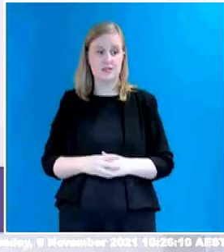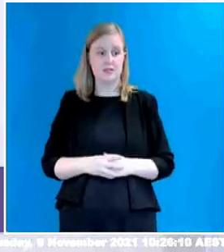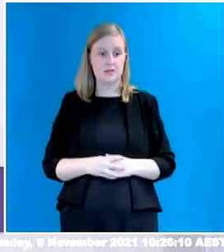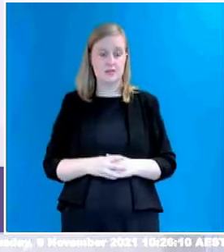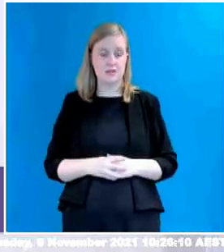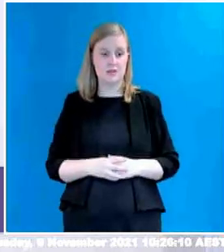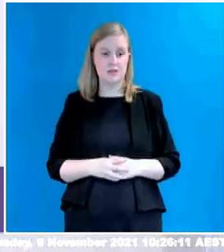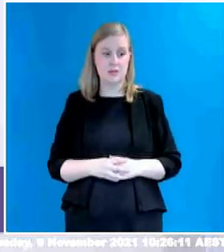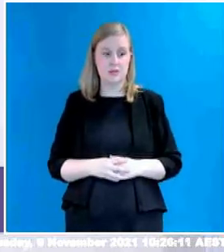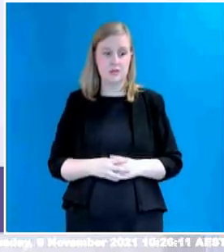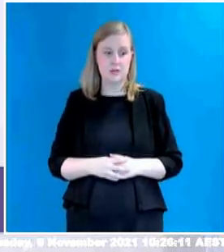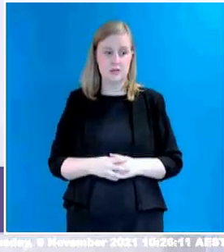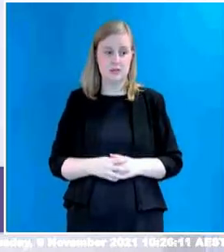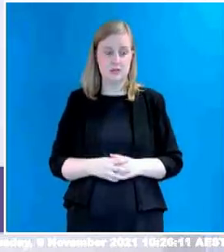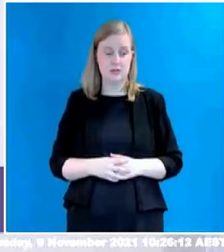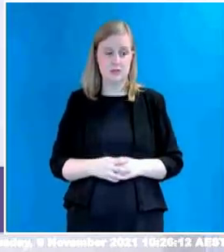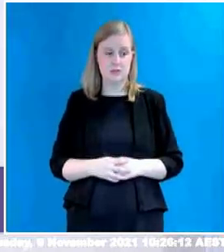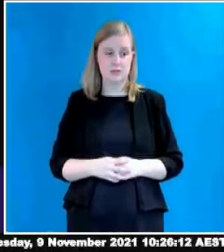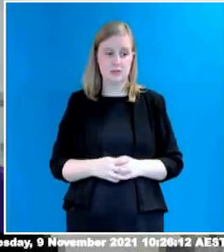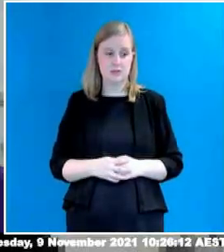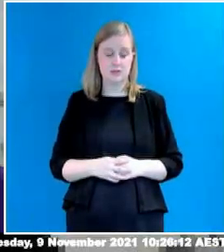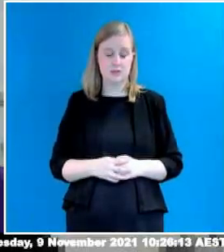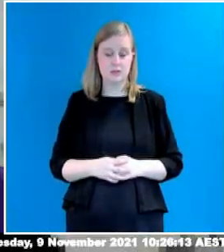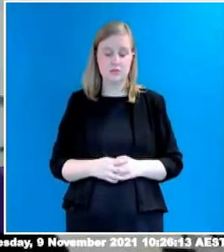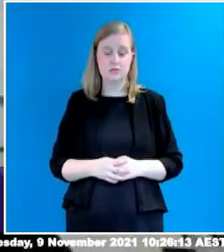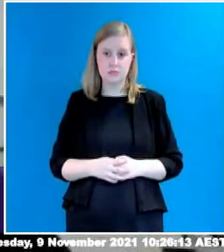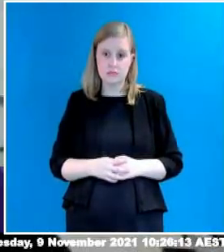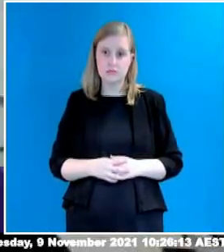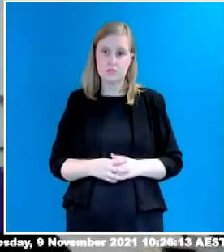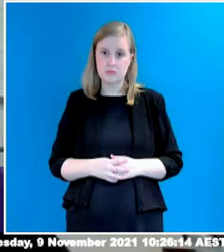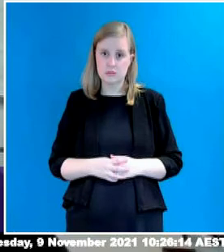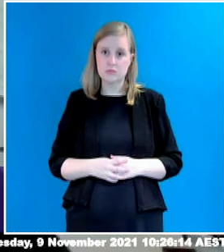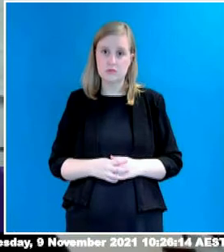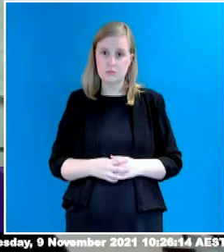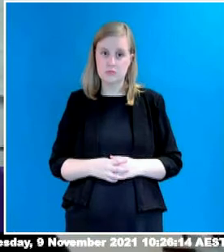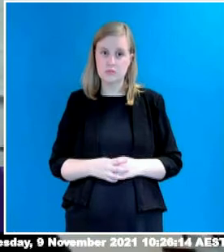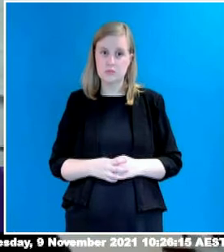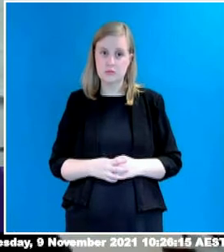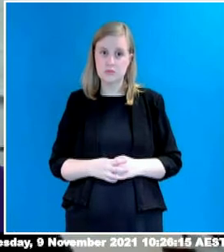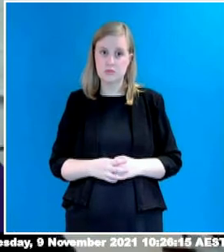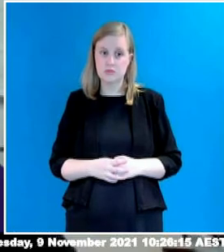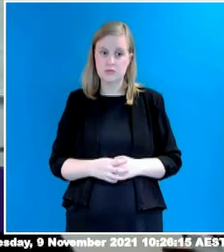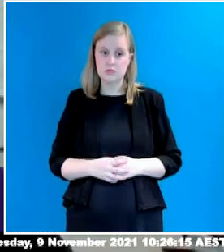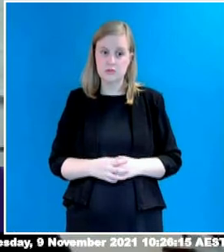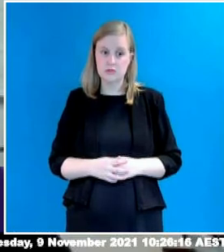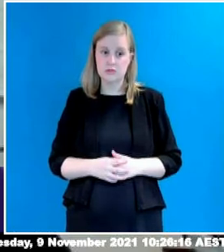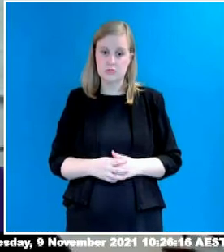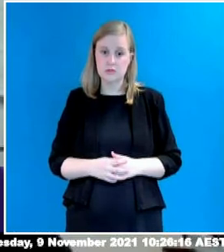Yes. Certainly in terms of, as Helen says, as Dr Watchirs has indicated, the right to